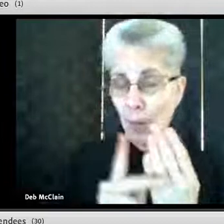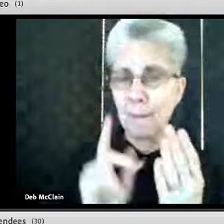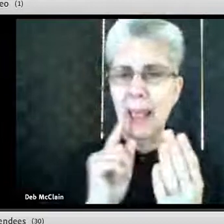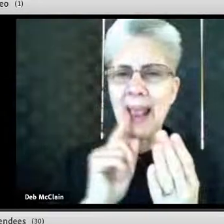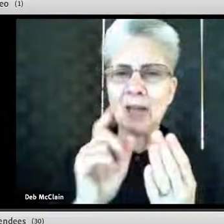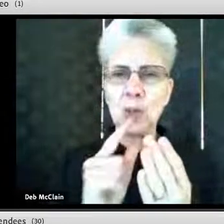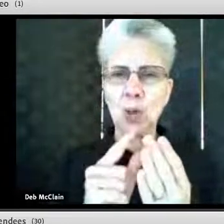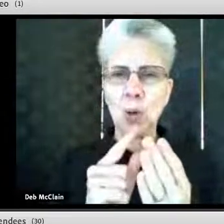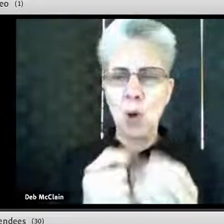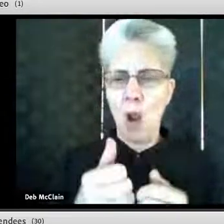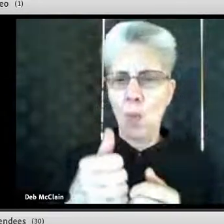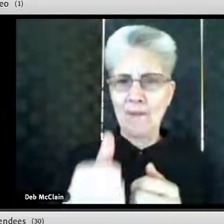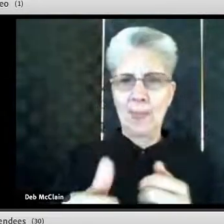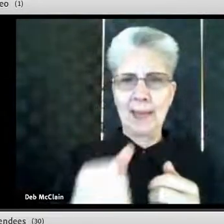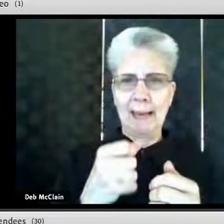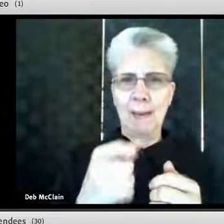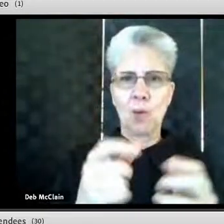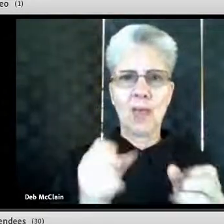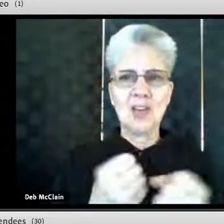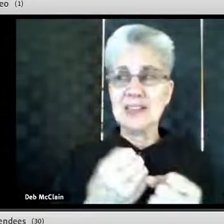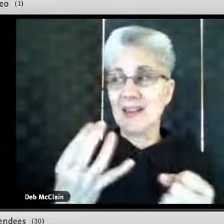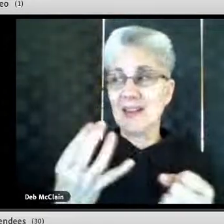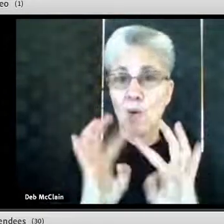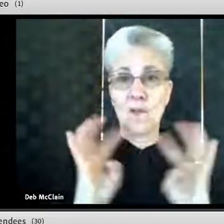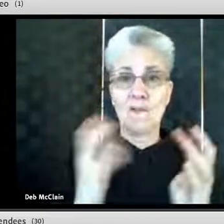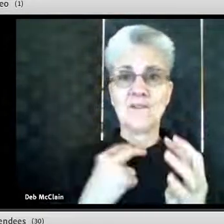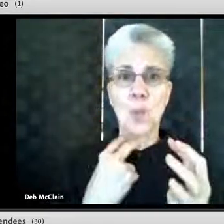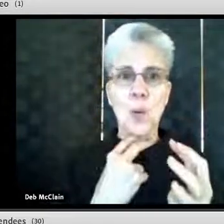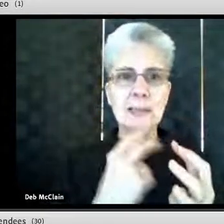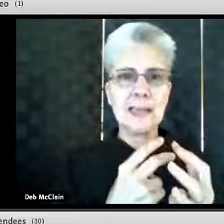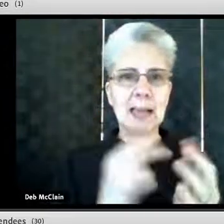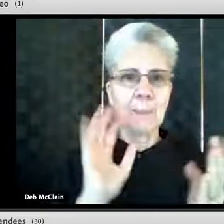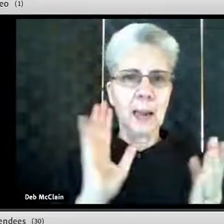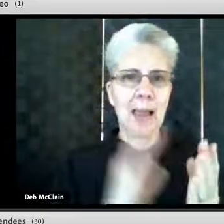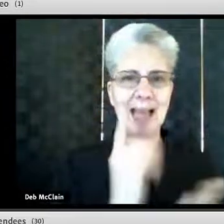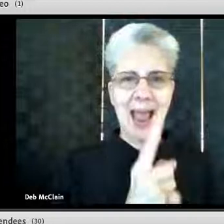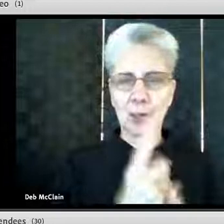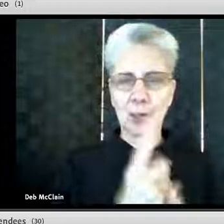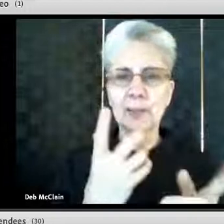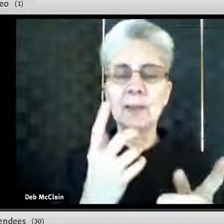and you're sort of further away from the camera and there's multiple voices, they can be less and less accurate.